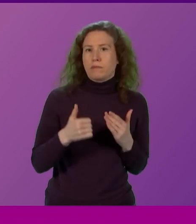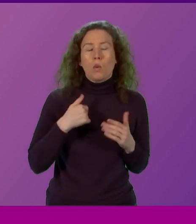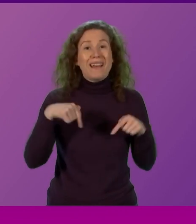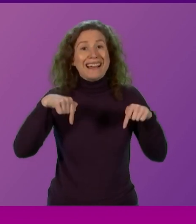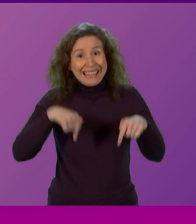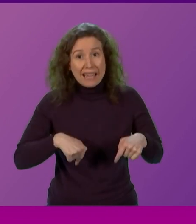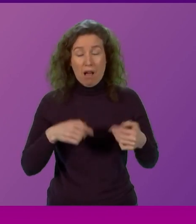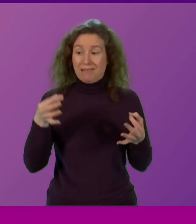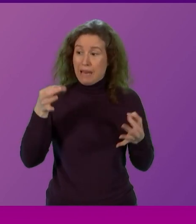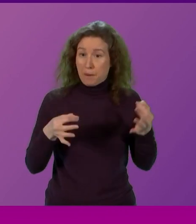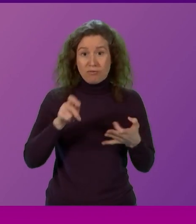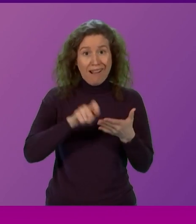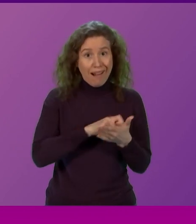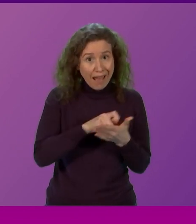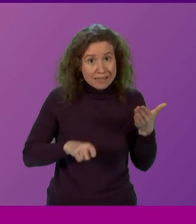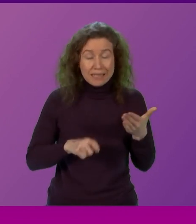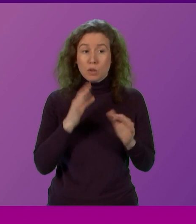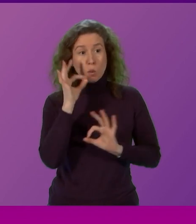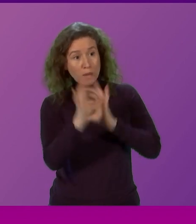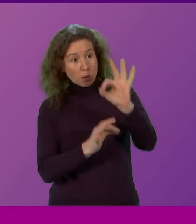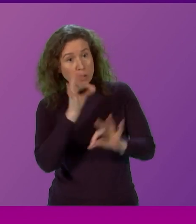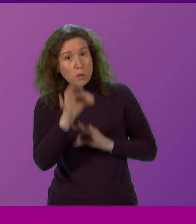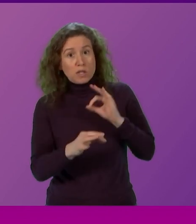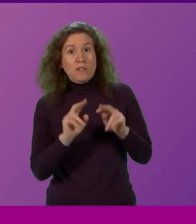We are here, as democratically elected MSPs, to put questions to the First Minister.